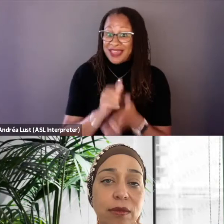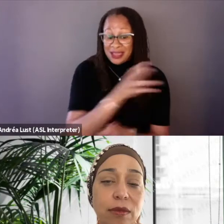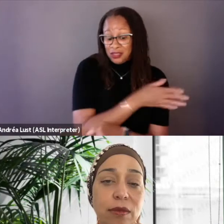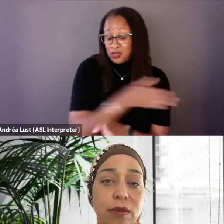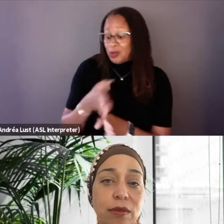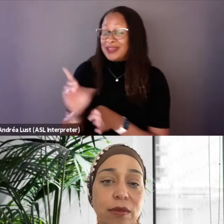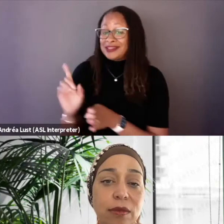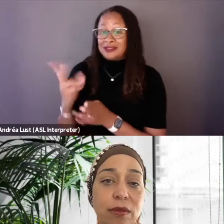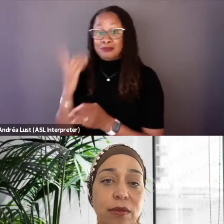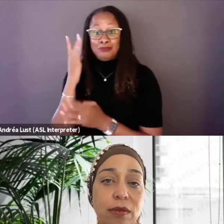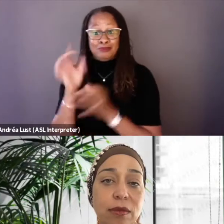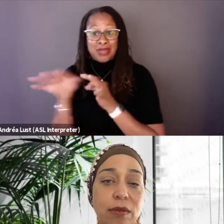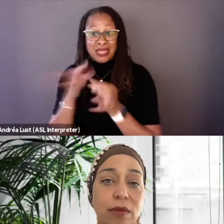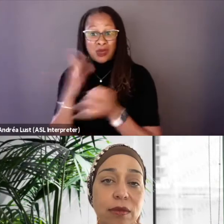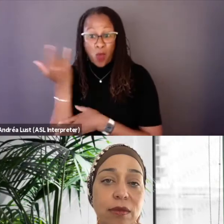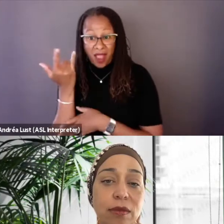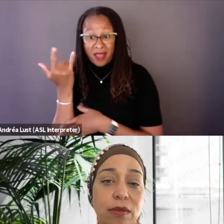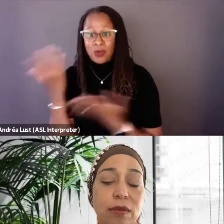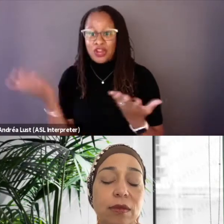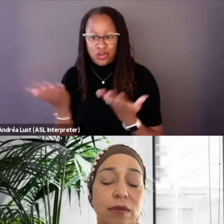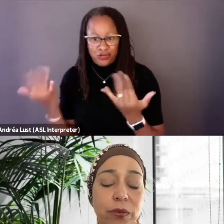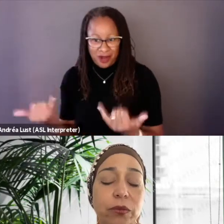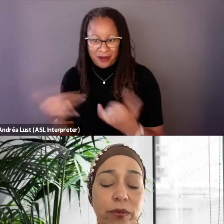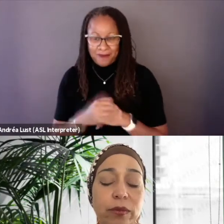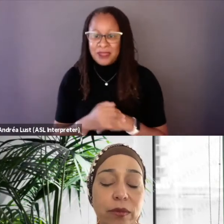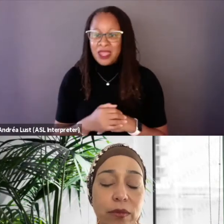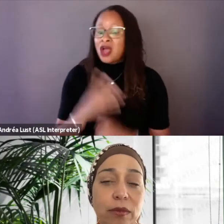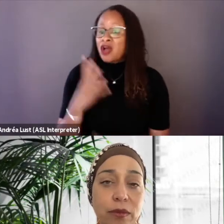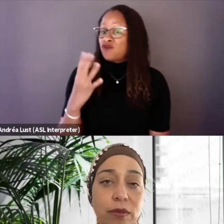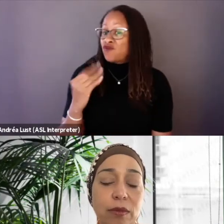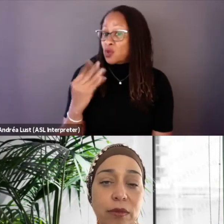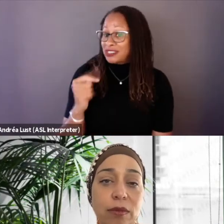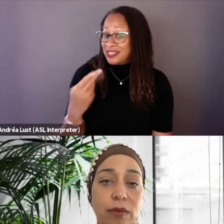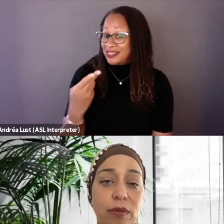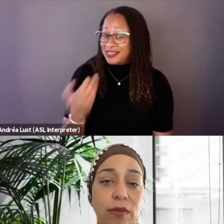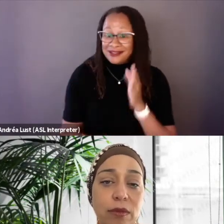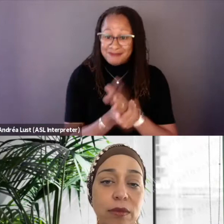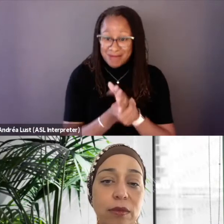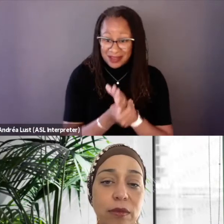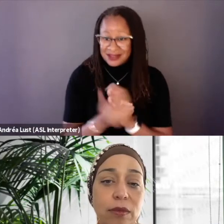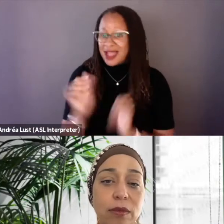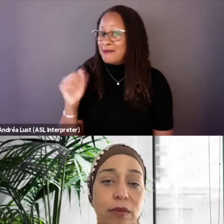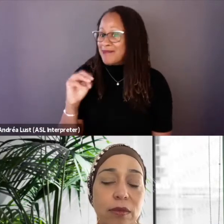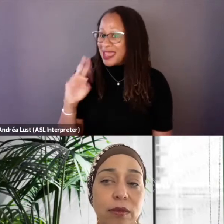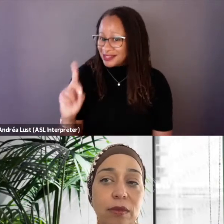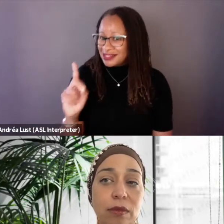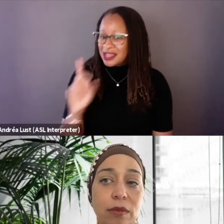14th, this is different, and what Amend is, we're showing you the journey of this thing